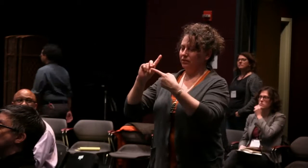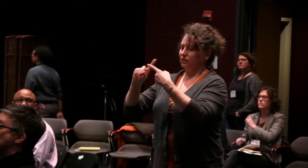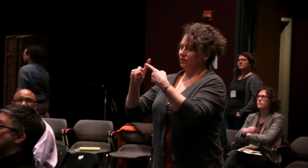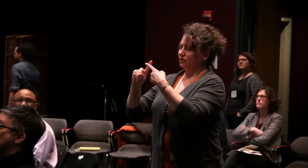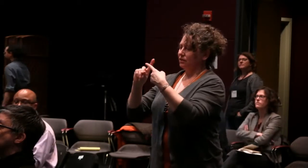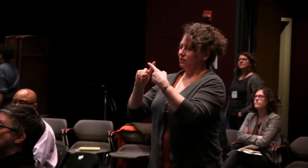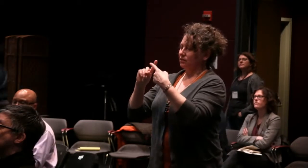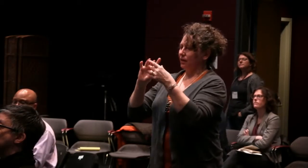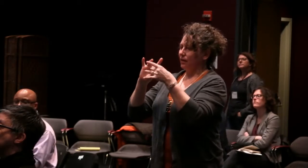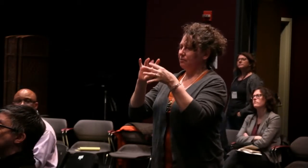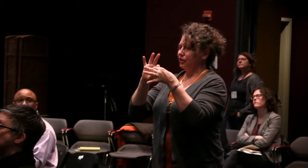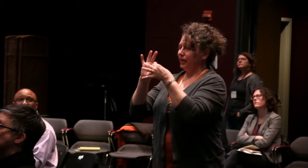So I have two comments.